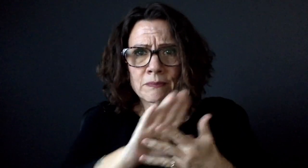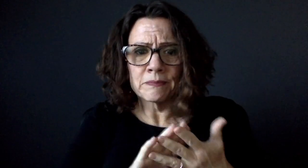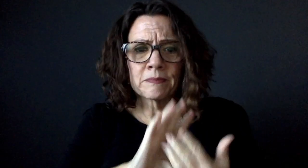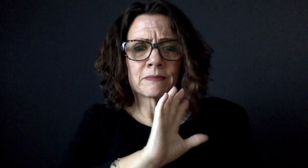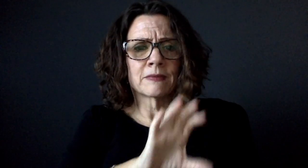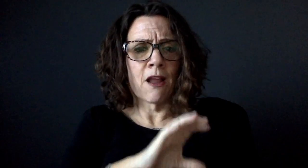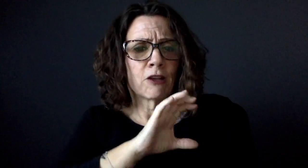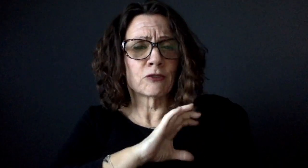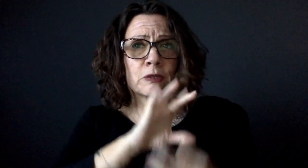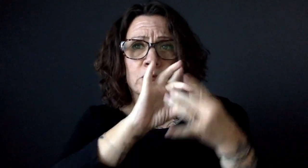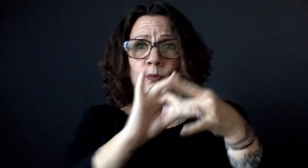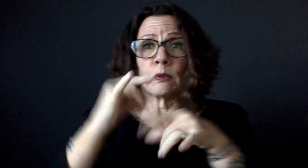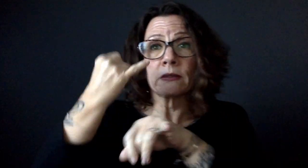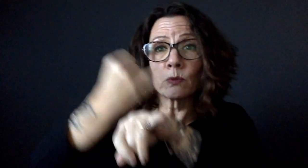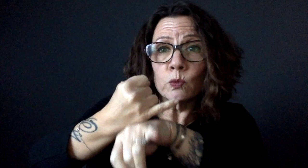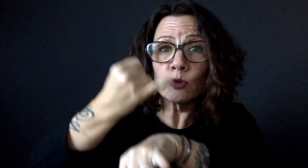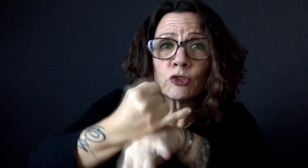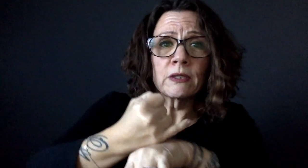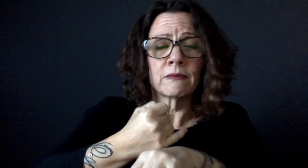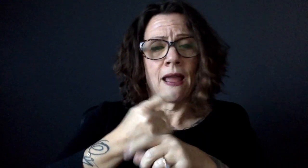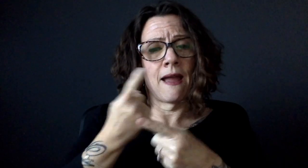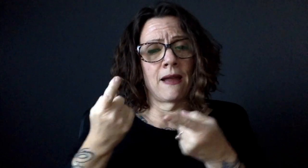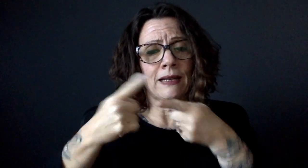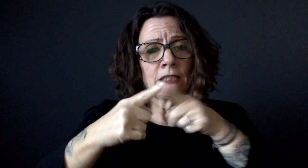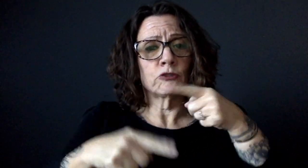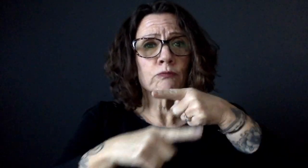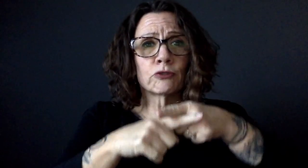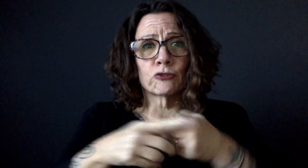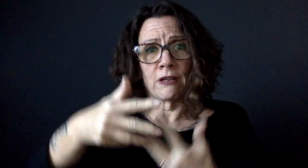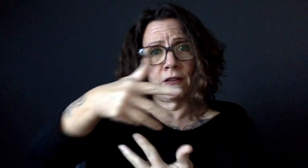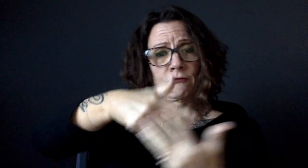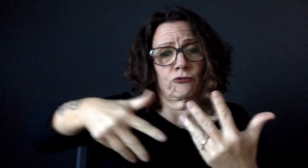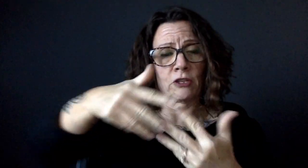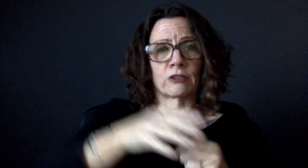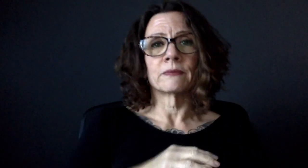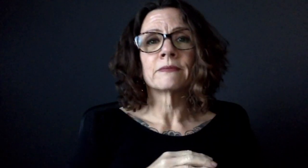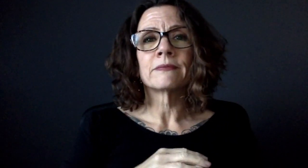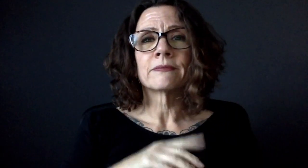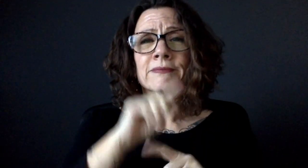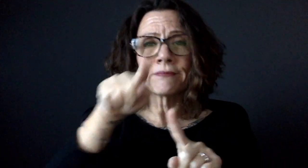the characteristics of any given institutional or interpersonal interaction;